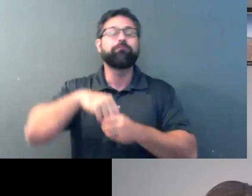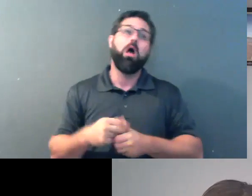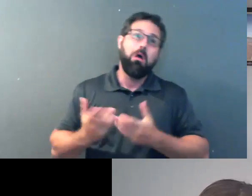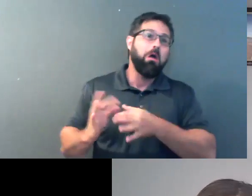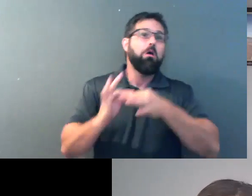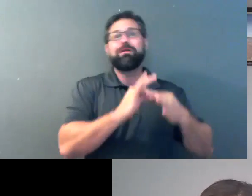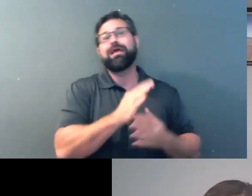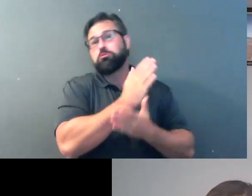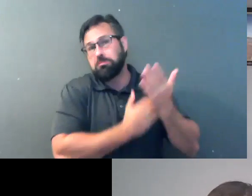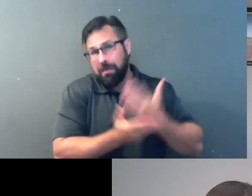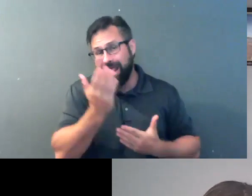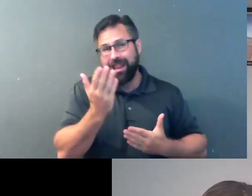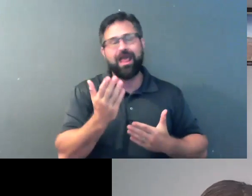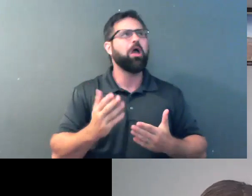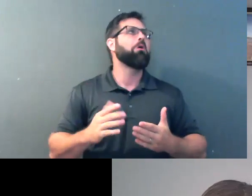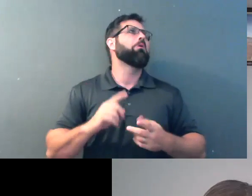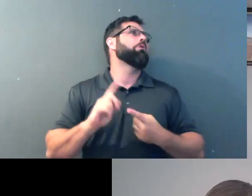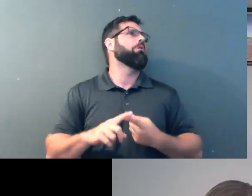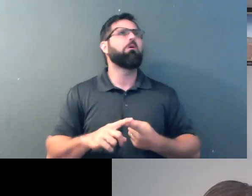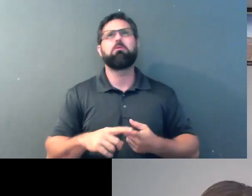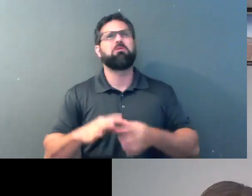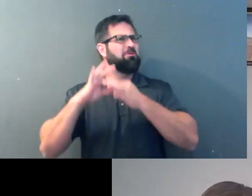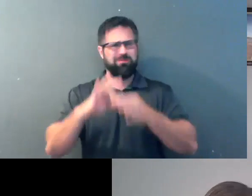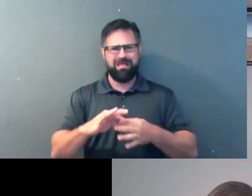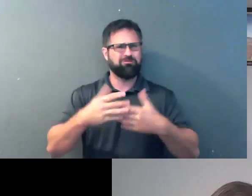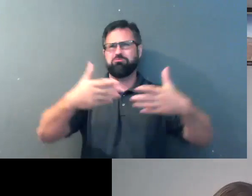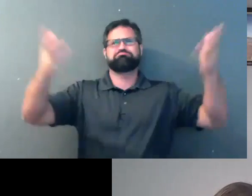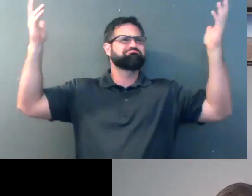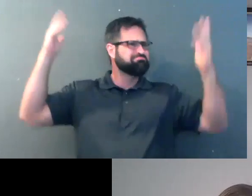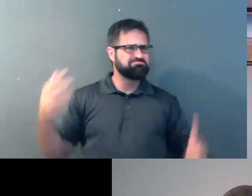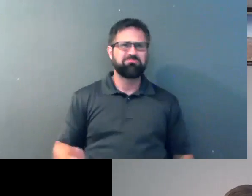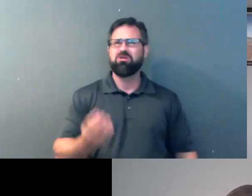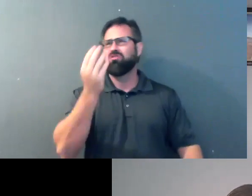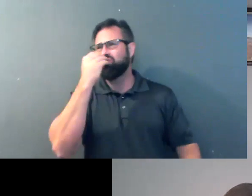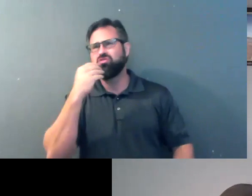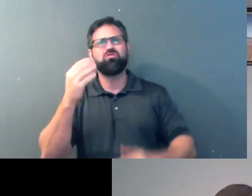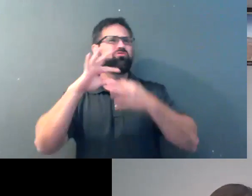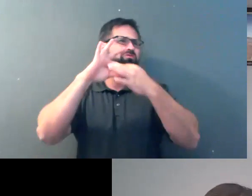but also on anything relevant to the situation of refugees in this particular example then we